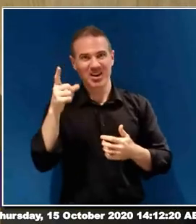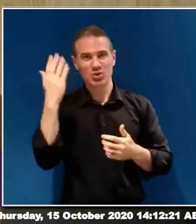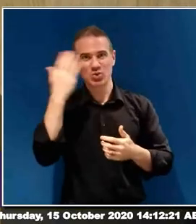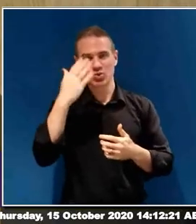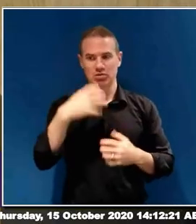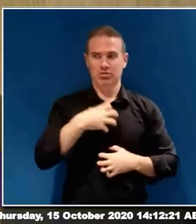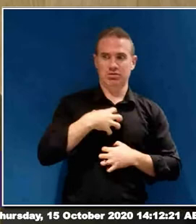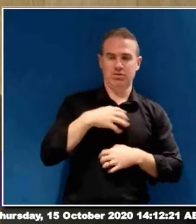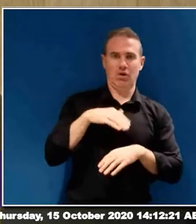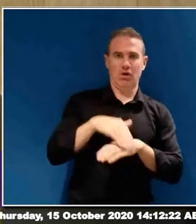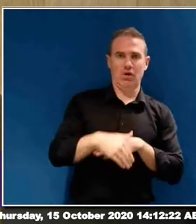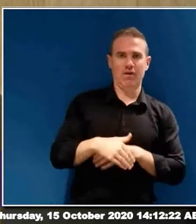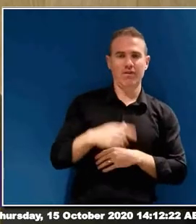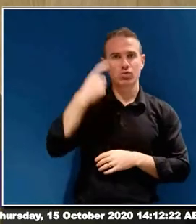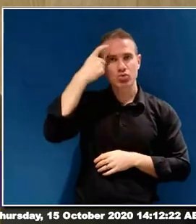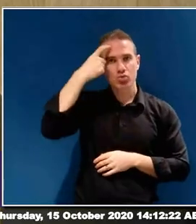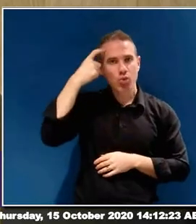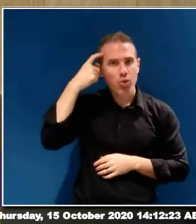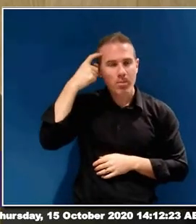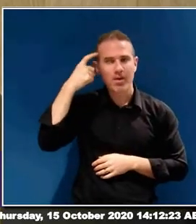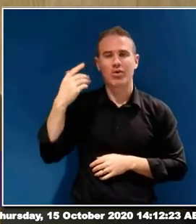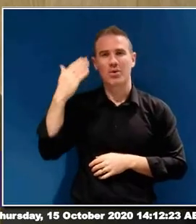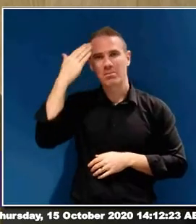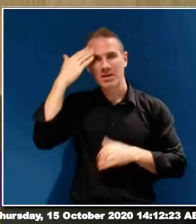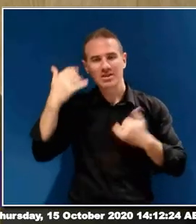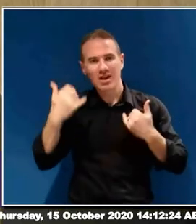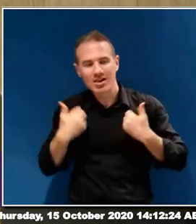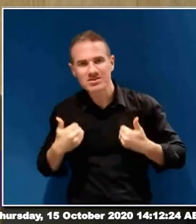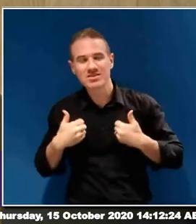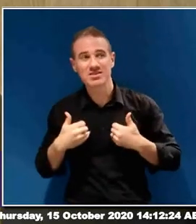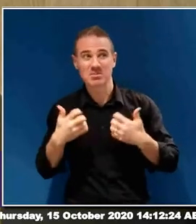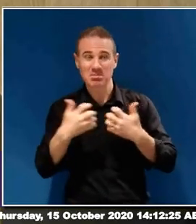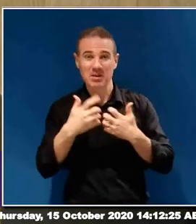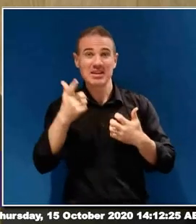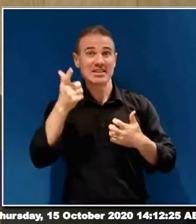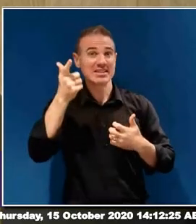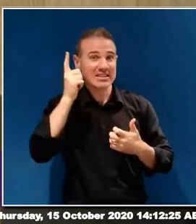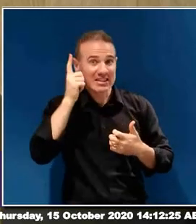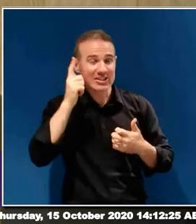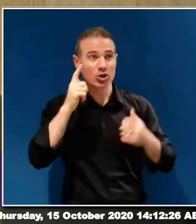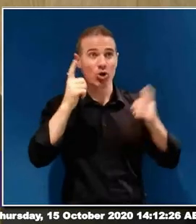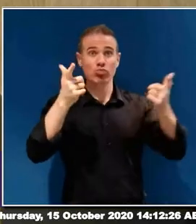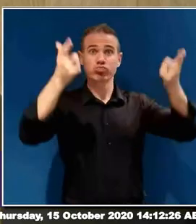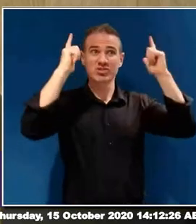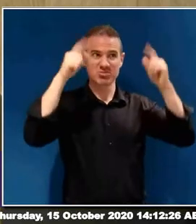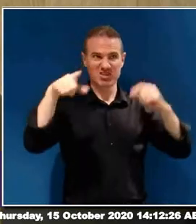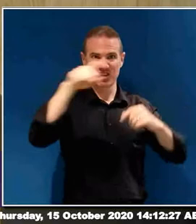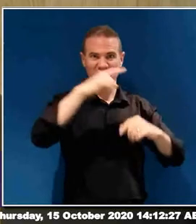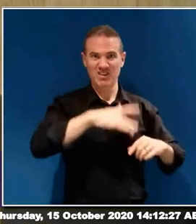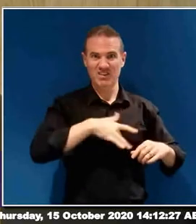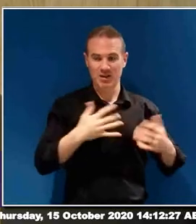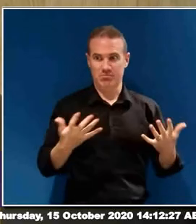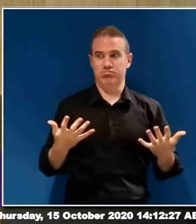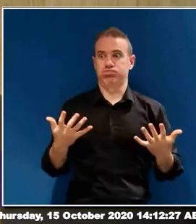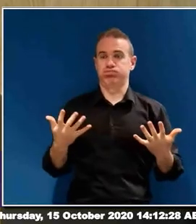in schools and principals don't feel they have the skills or ability to understand and deal with that and they're fearful